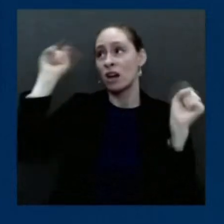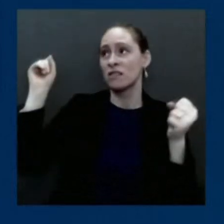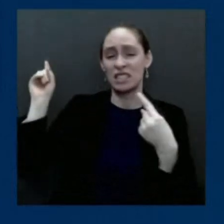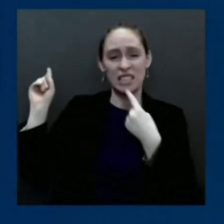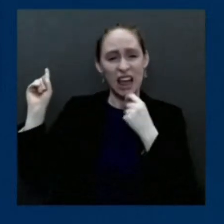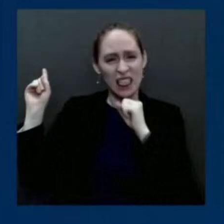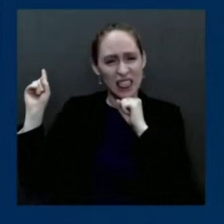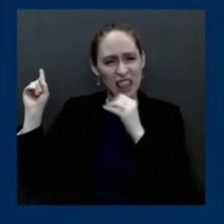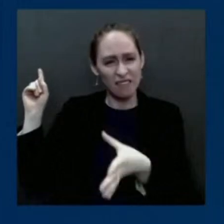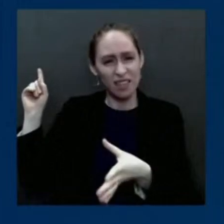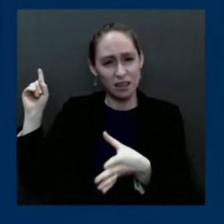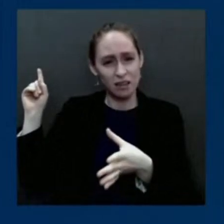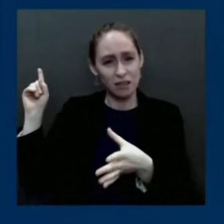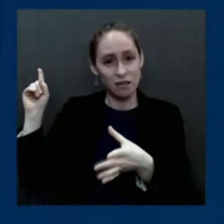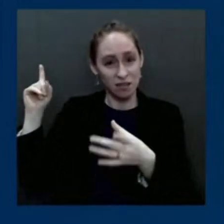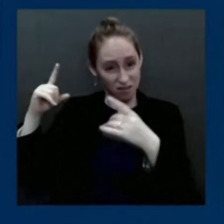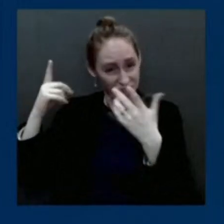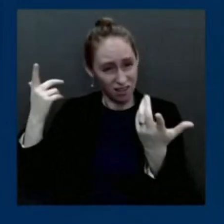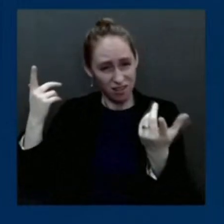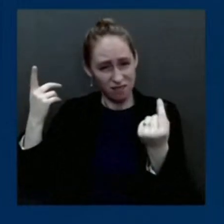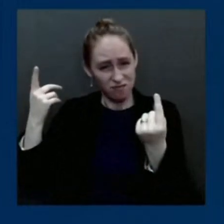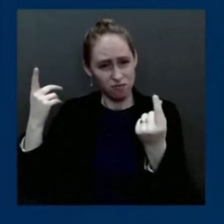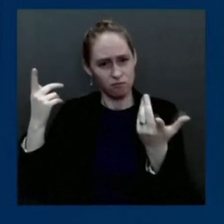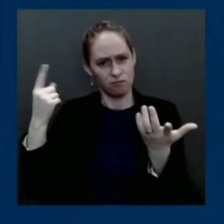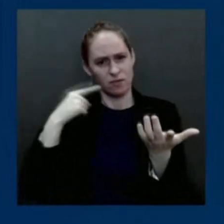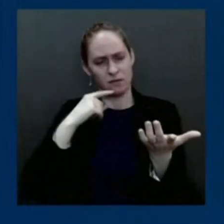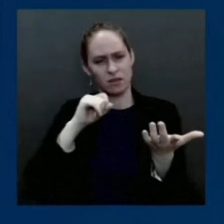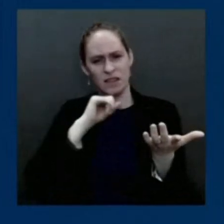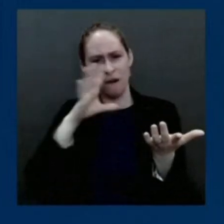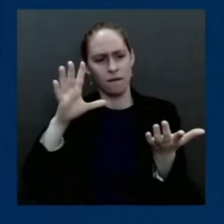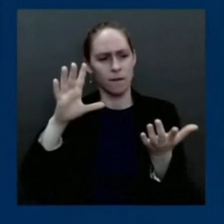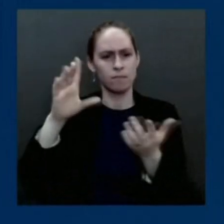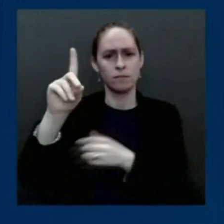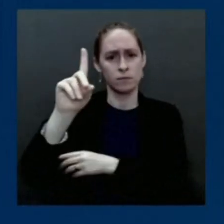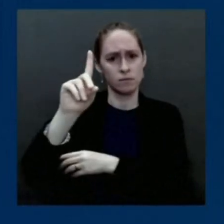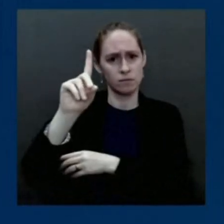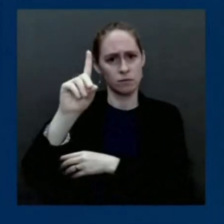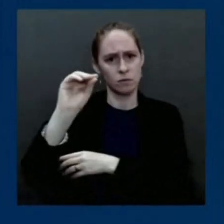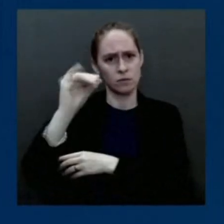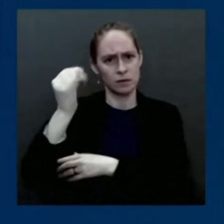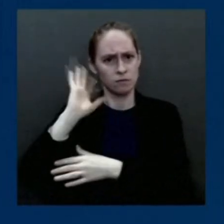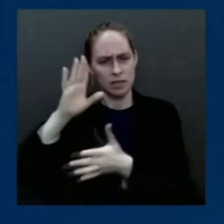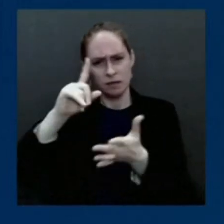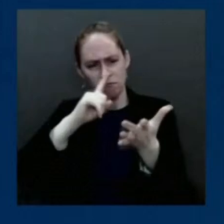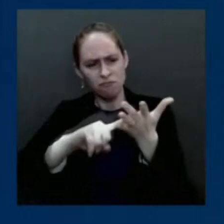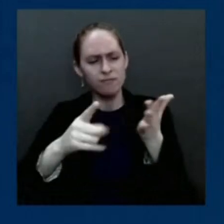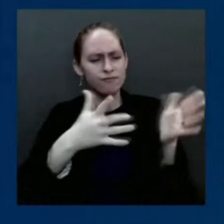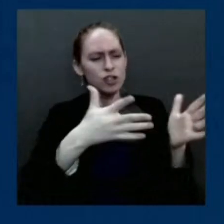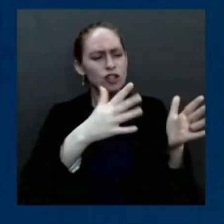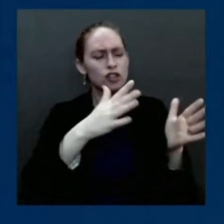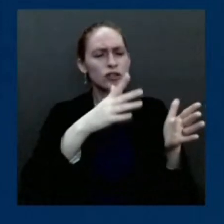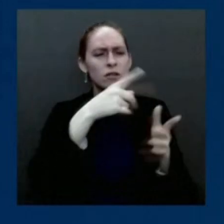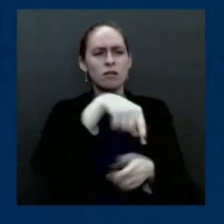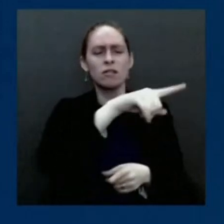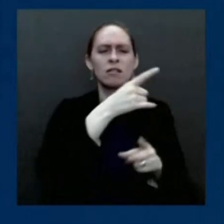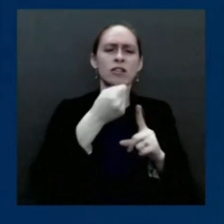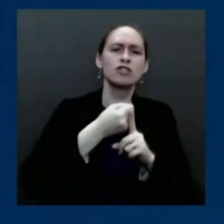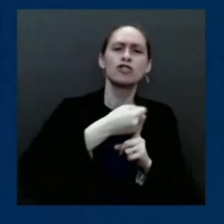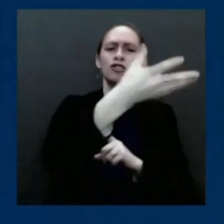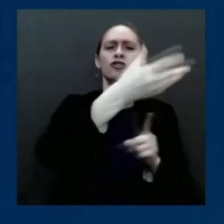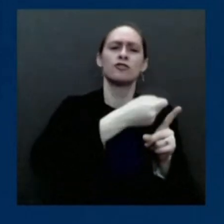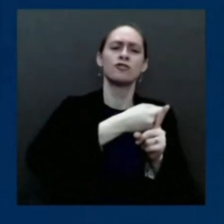IN THE DEFENSE OF THESE